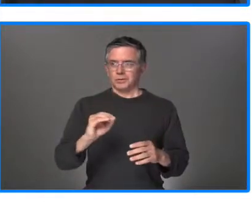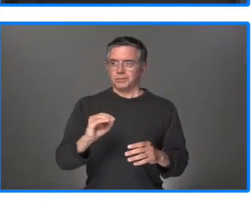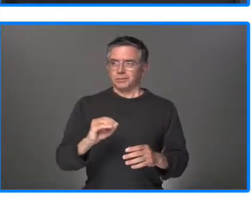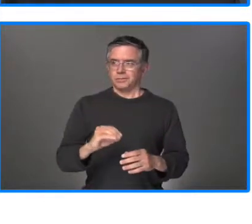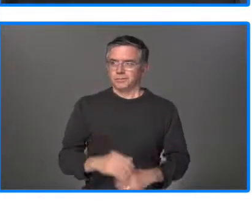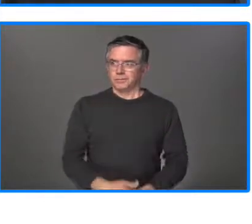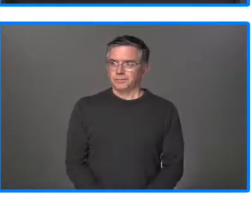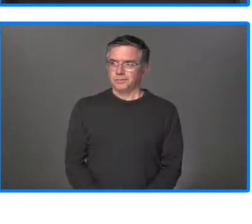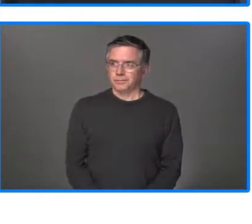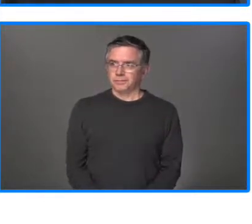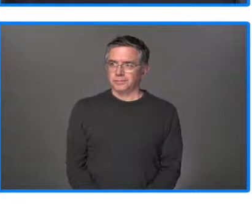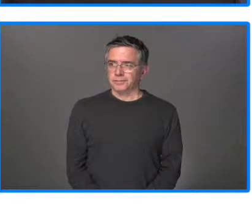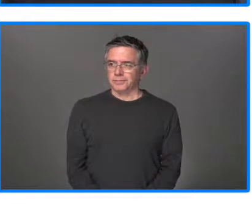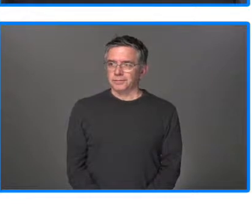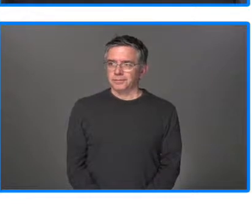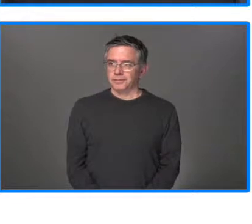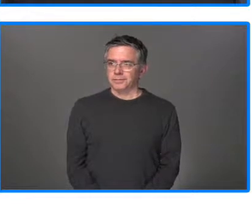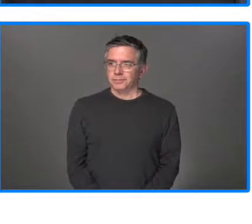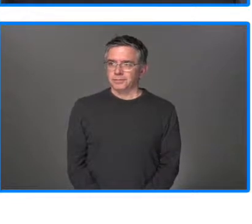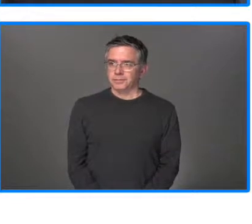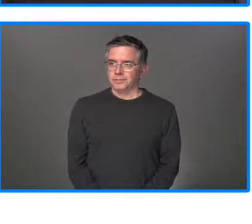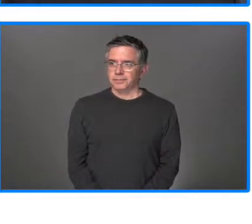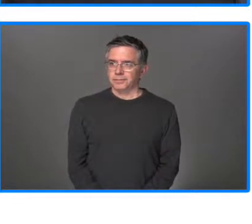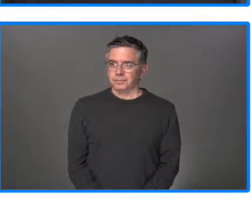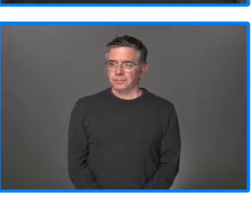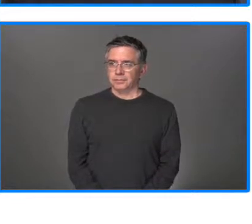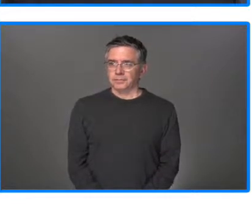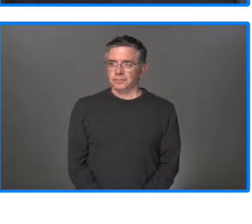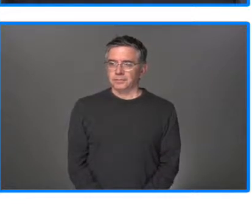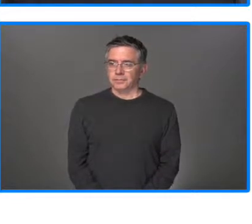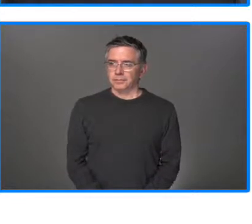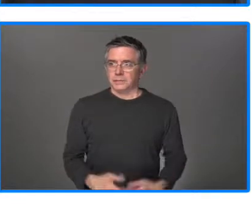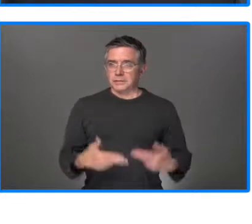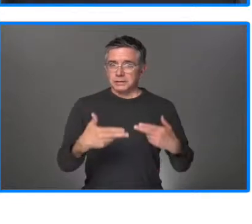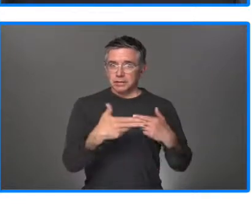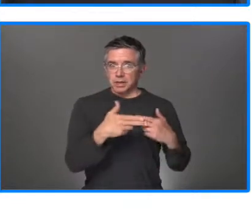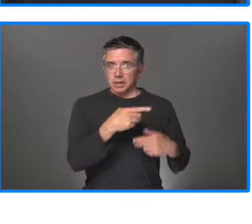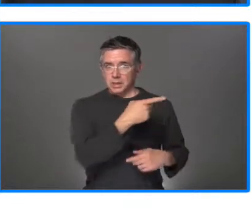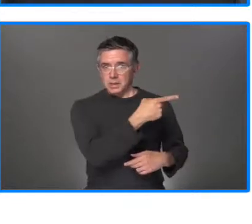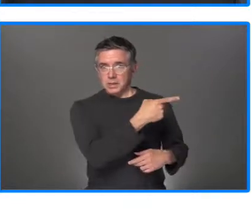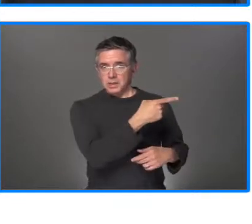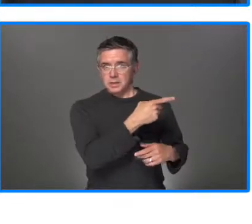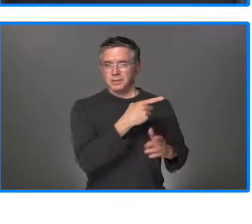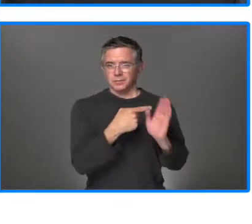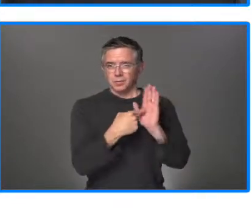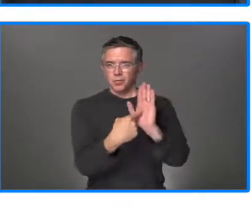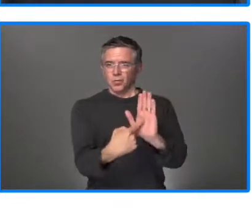which is the number of people who are vaccinated and the percentage of people who are vaccinated, this shows how well protected